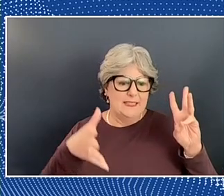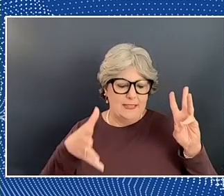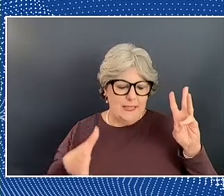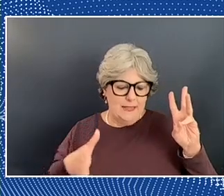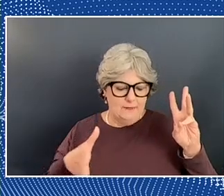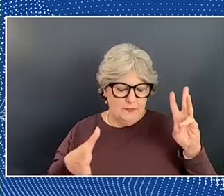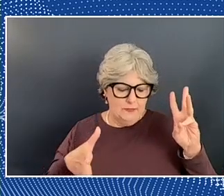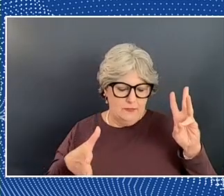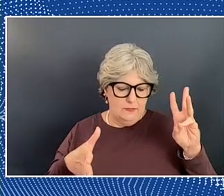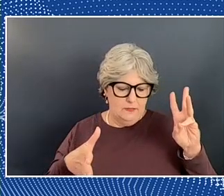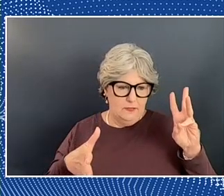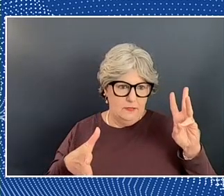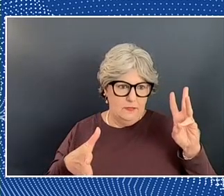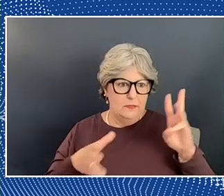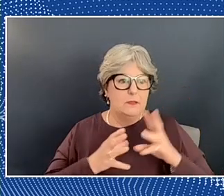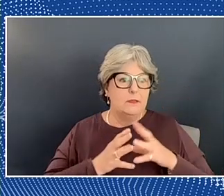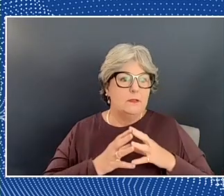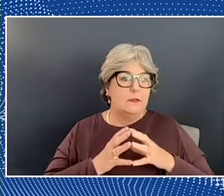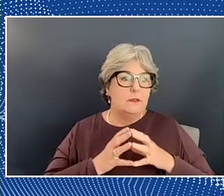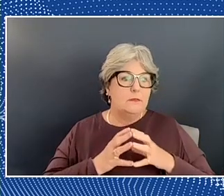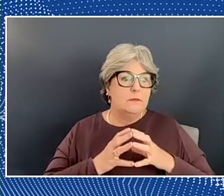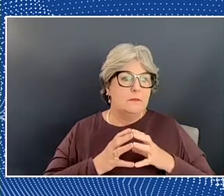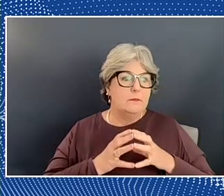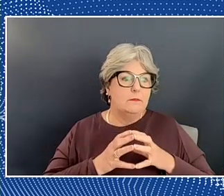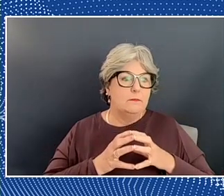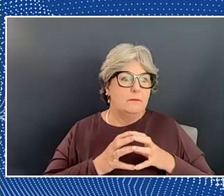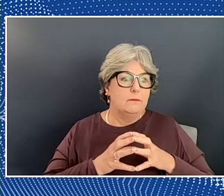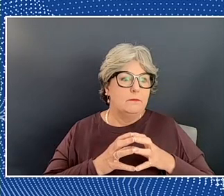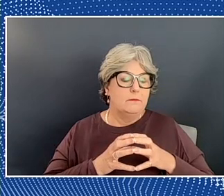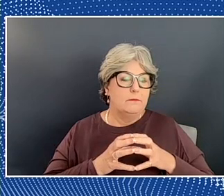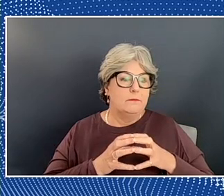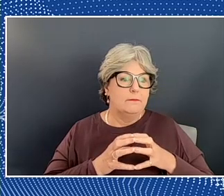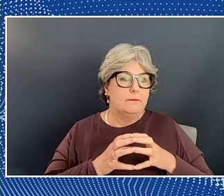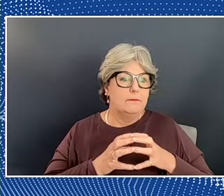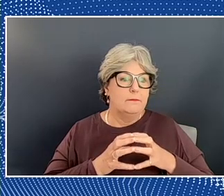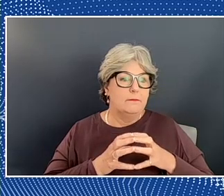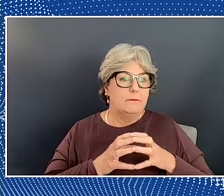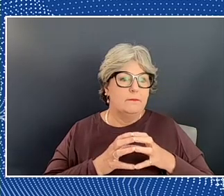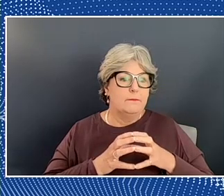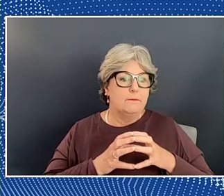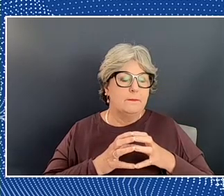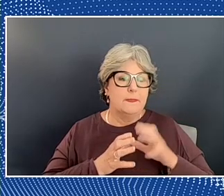And up to 38 minutes remaining for the public commentary. So if you haven't